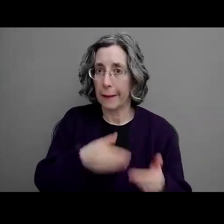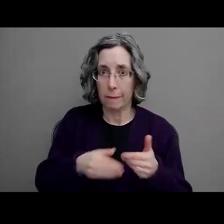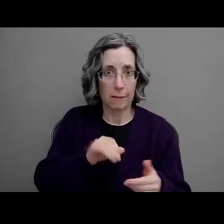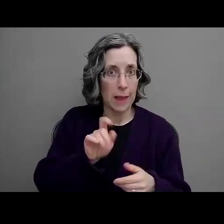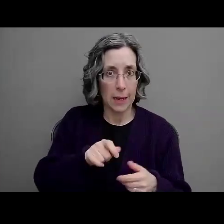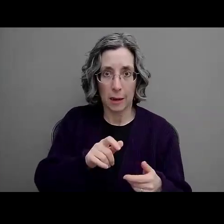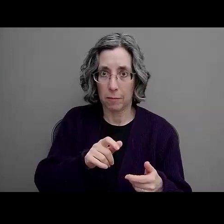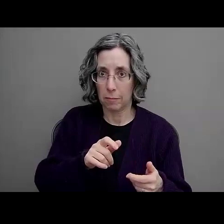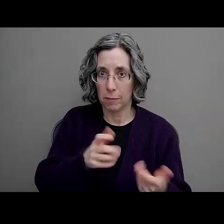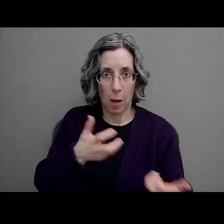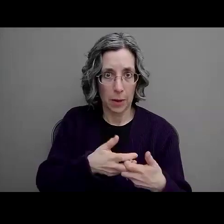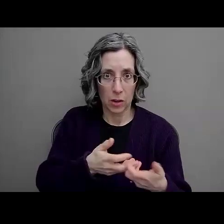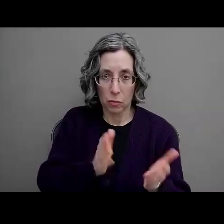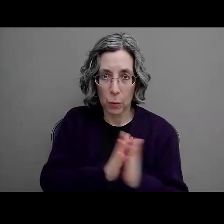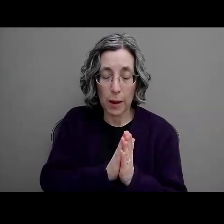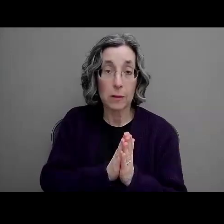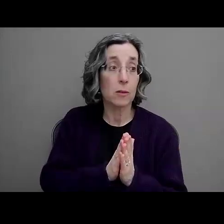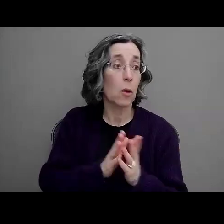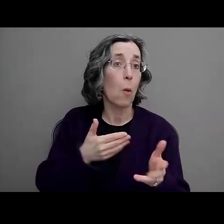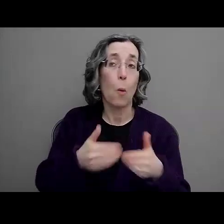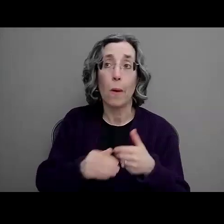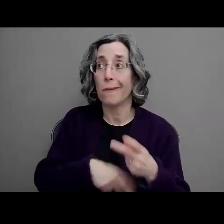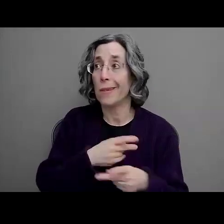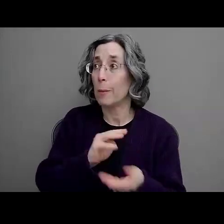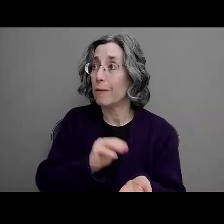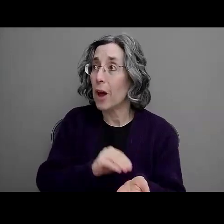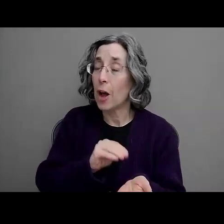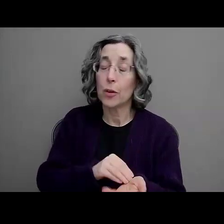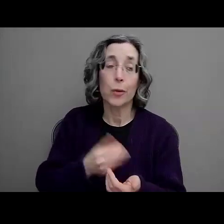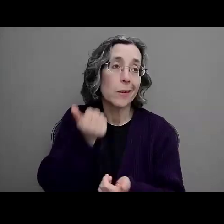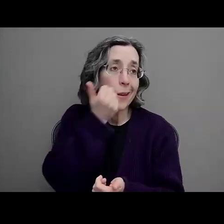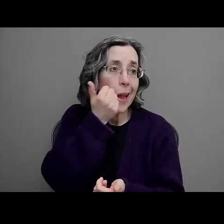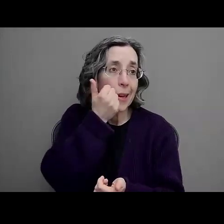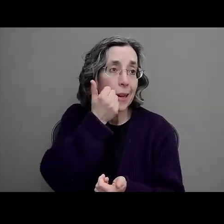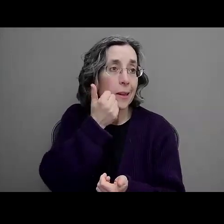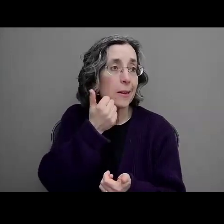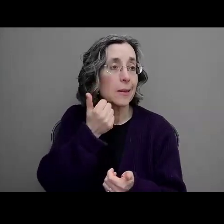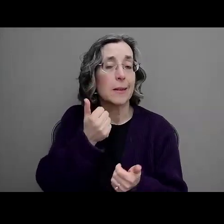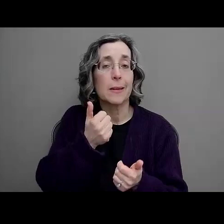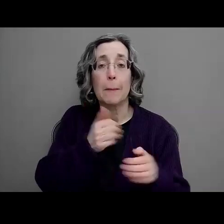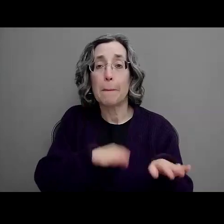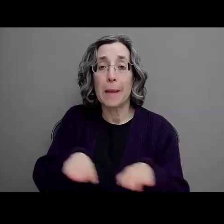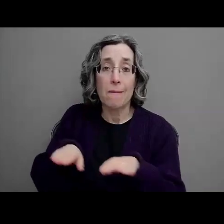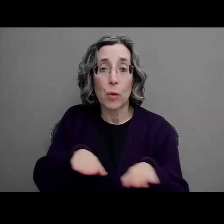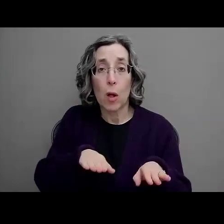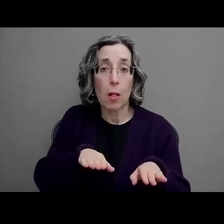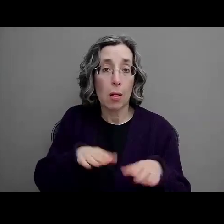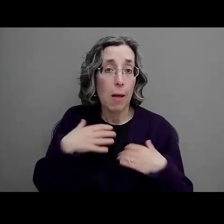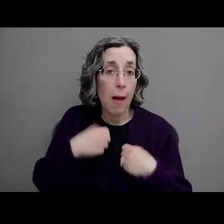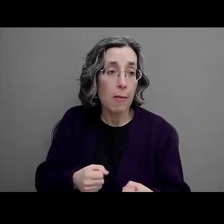at the end of the day, medical providers, whether it be a doctor, a dentist, behavioral